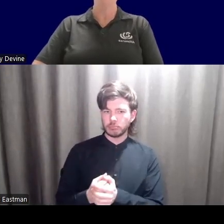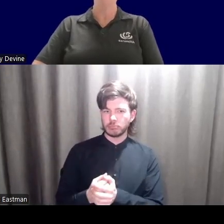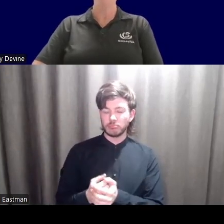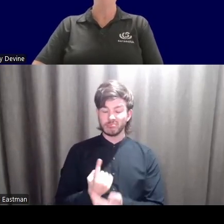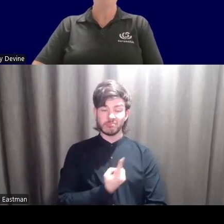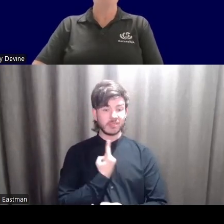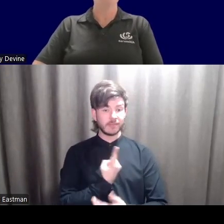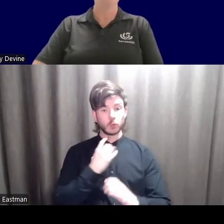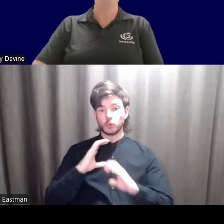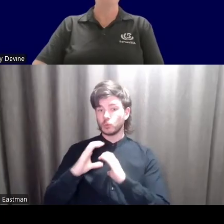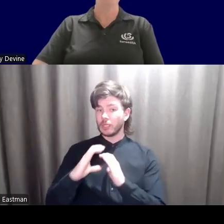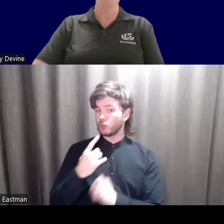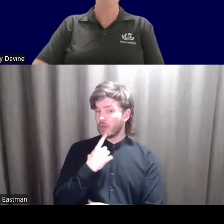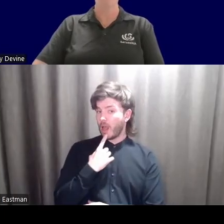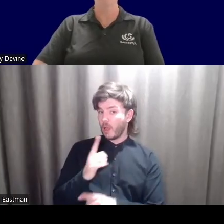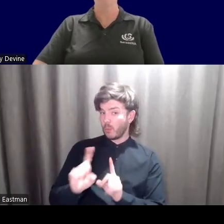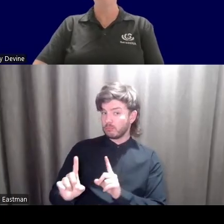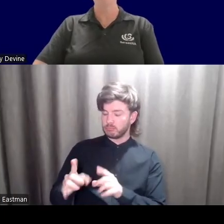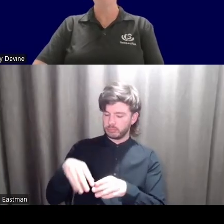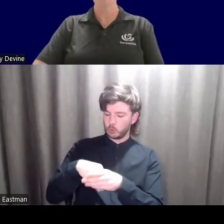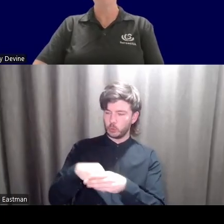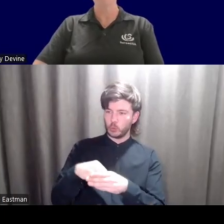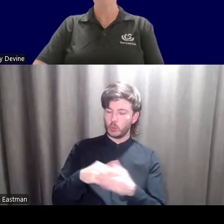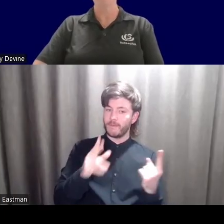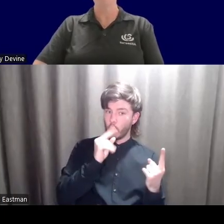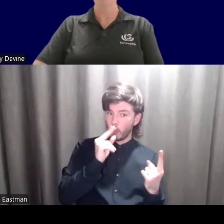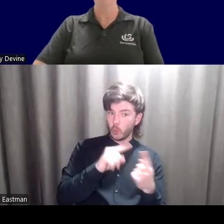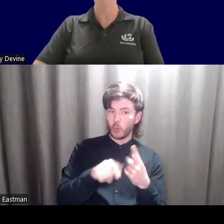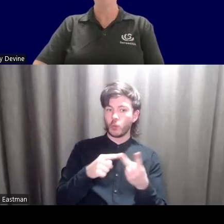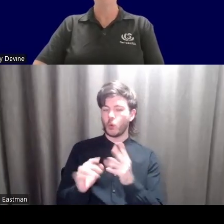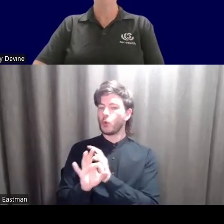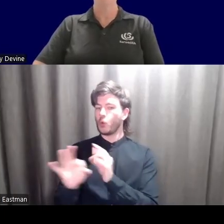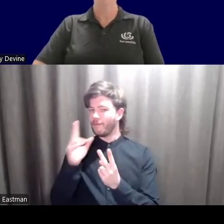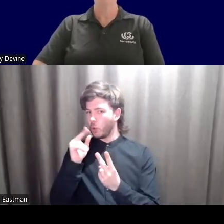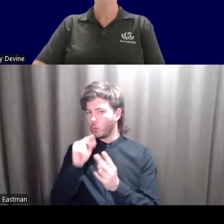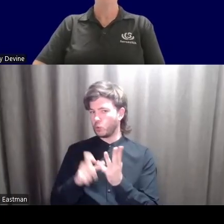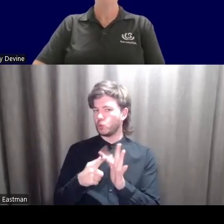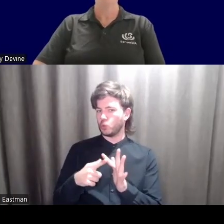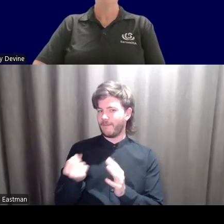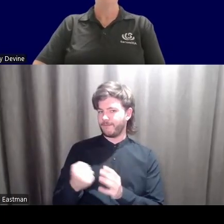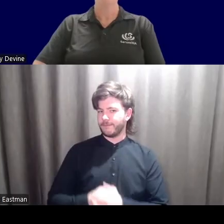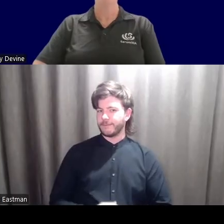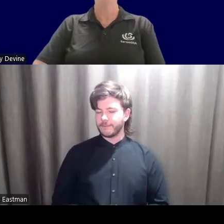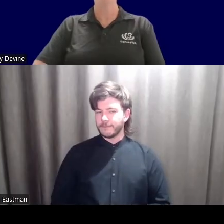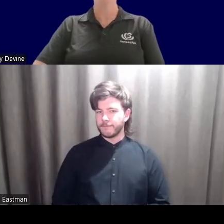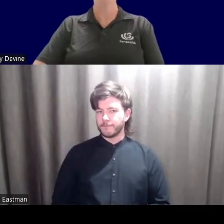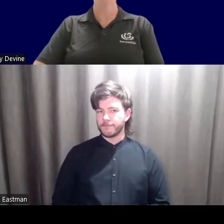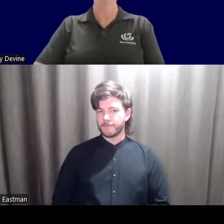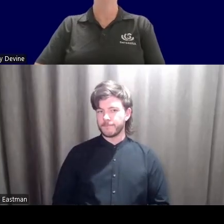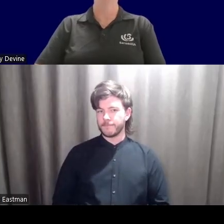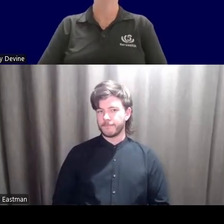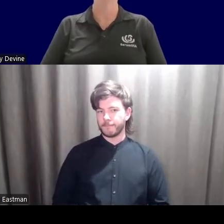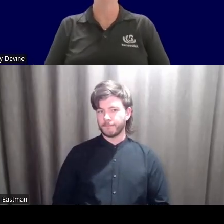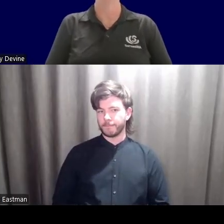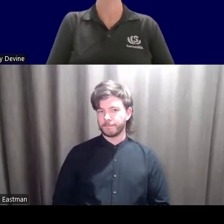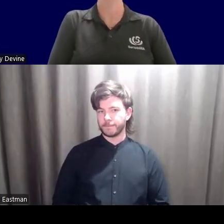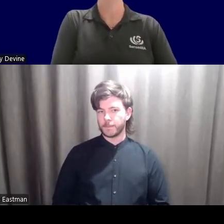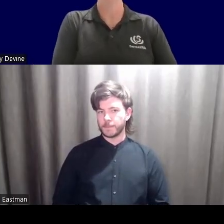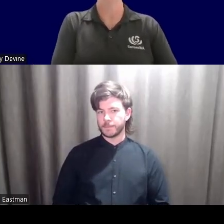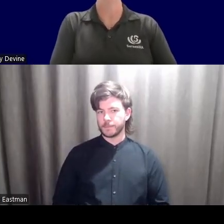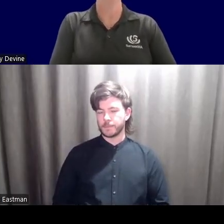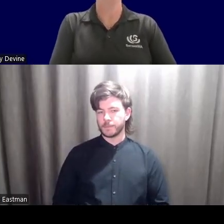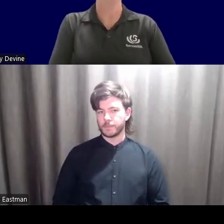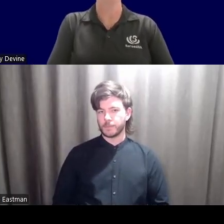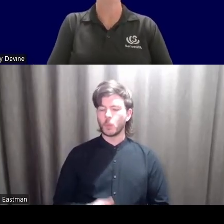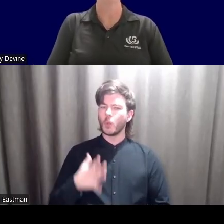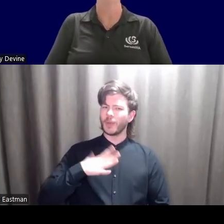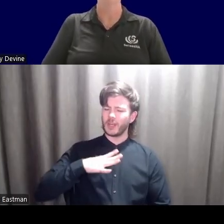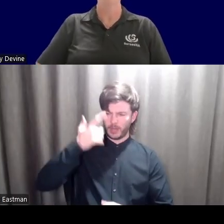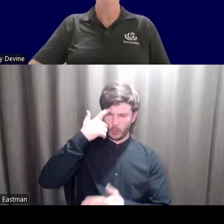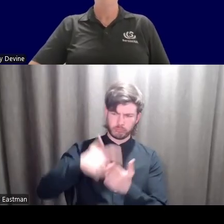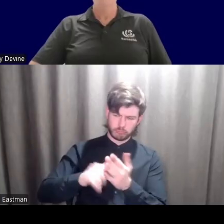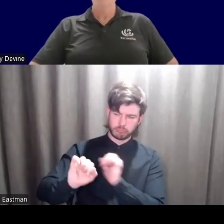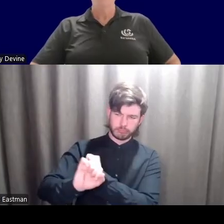including verbal and non verbal cues. Also we need to acknowledge a person's past experiences.